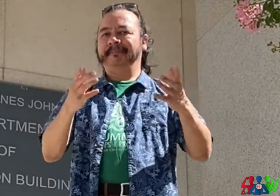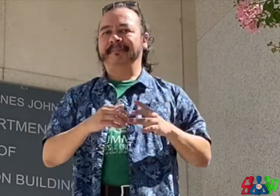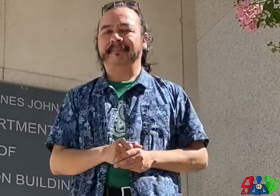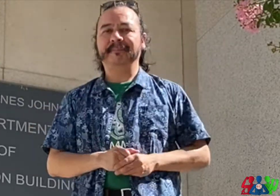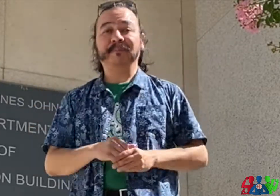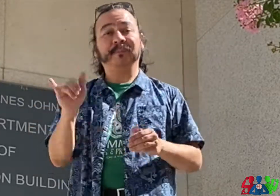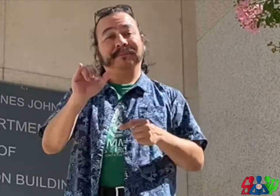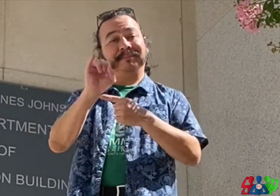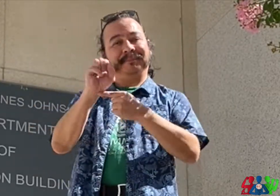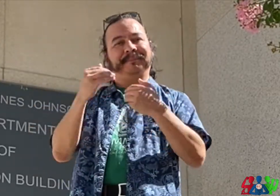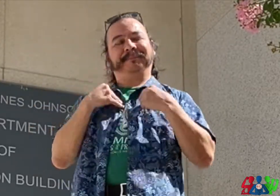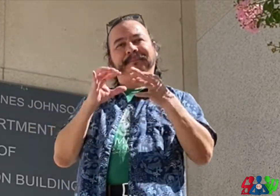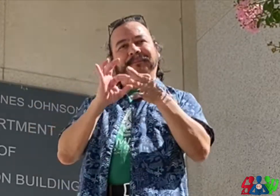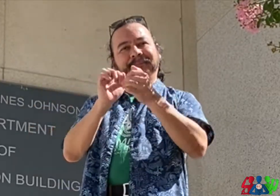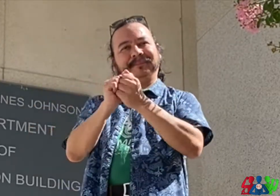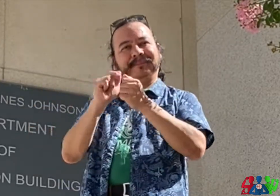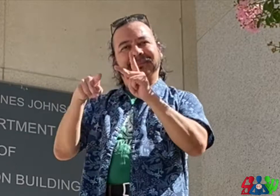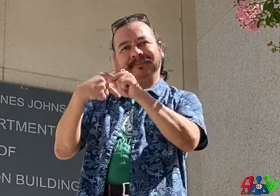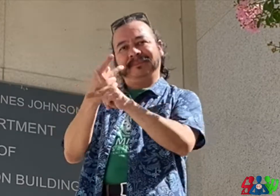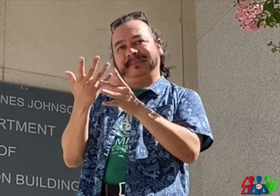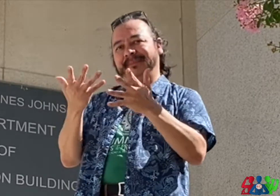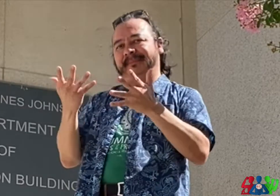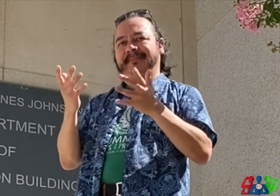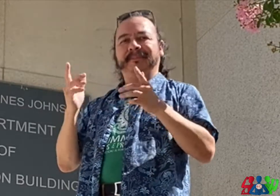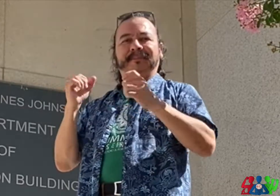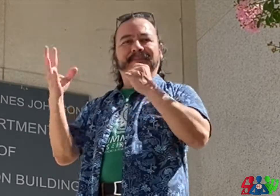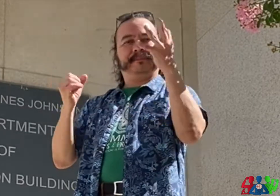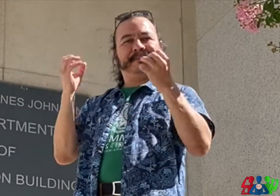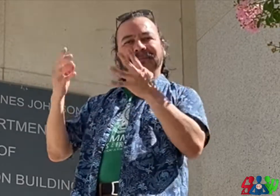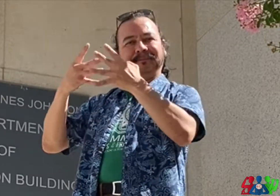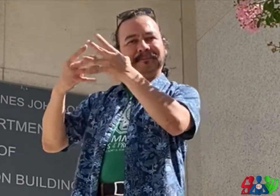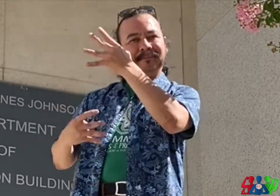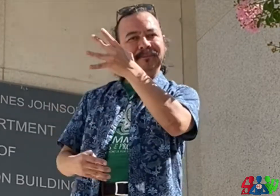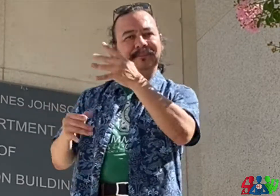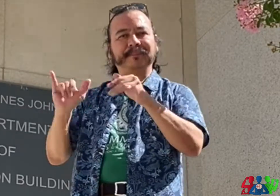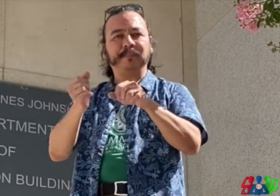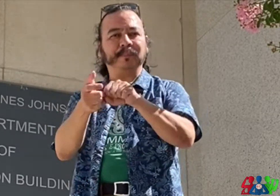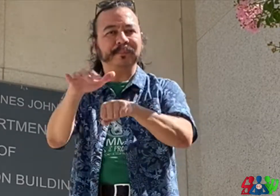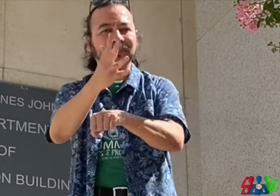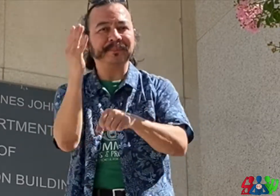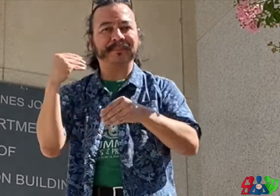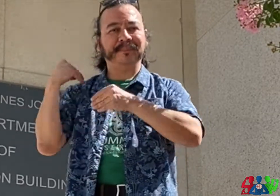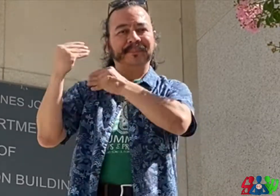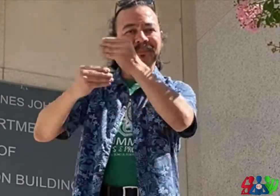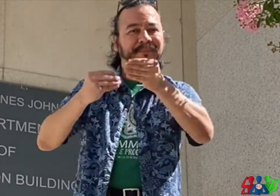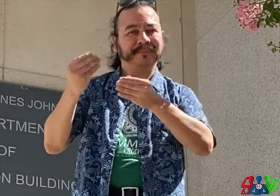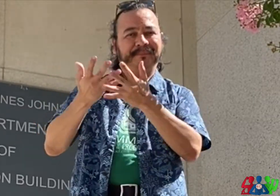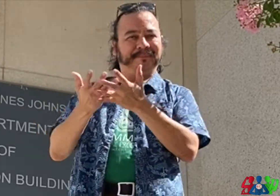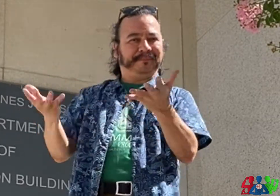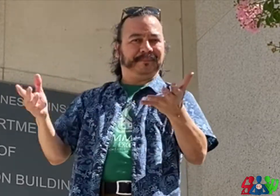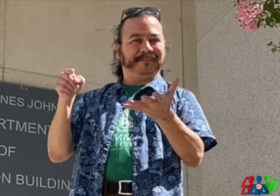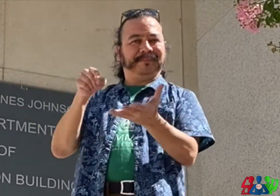STEMS has list of Sign Languages to share: * Prosodic Sign Languages *Hertiage Sign Languages *And many more.